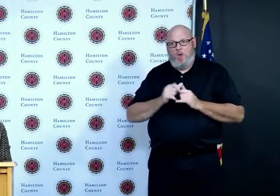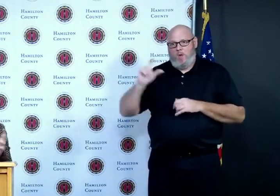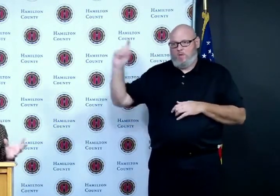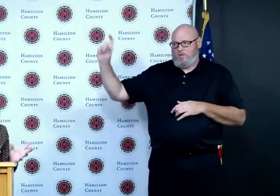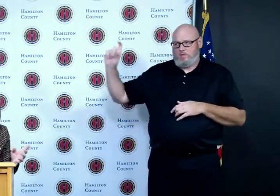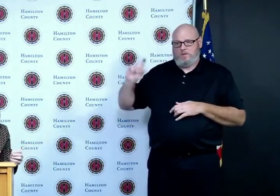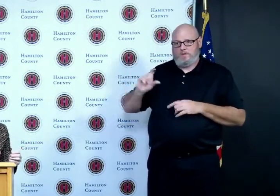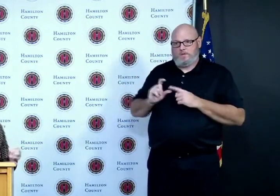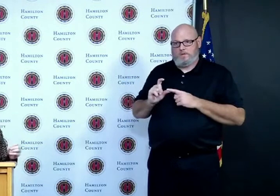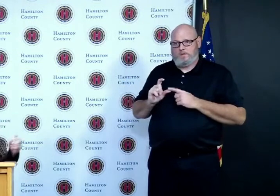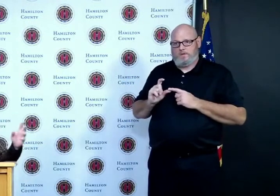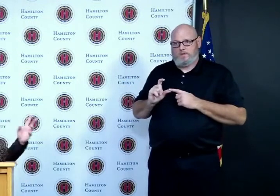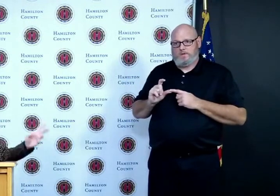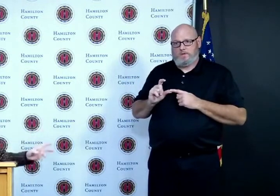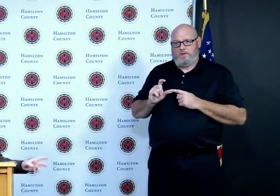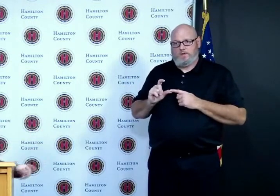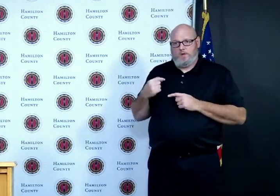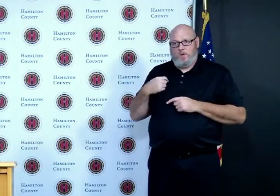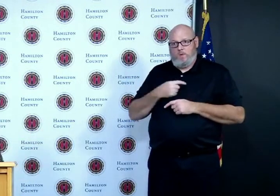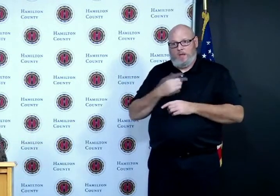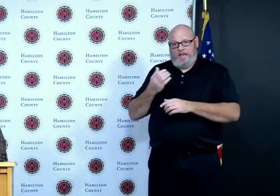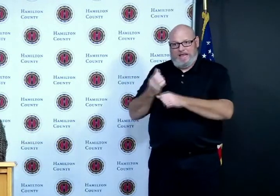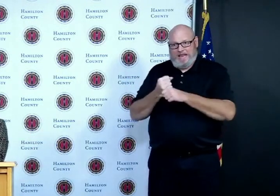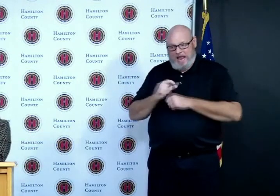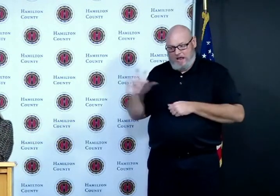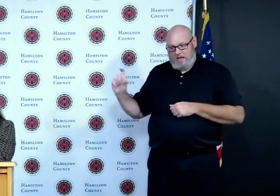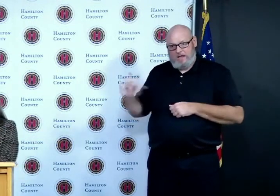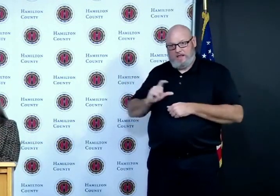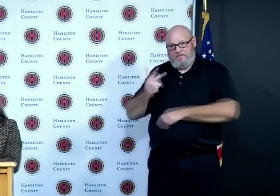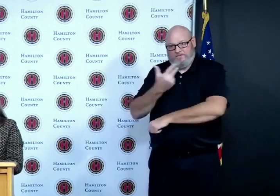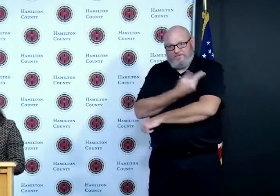to pharmacies it's going to Public Health at the city it's going to Public Health at the county